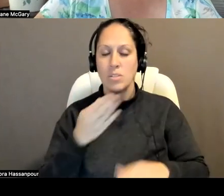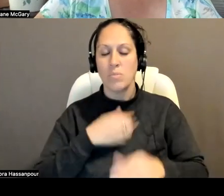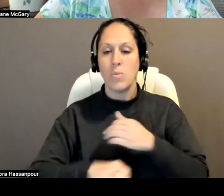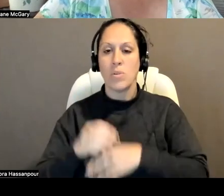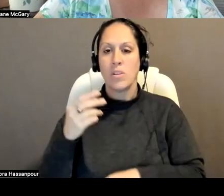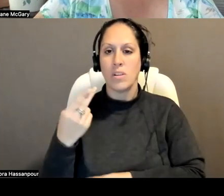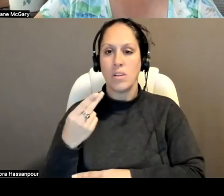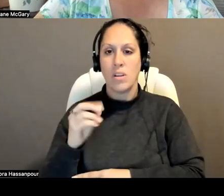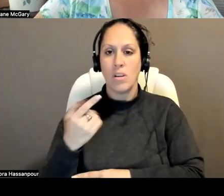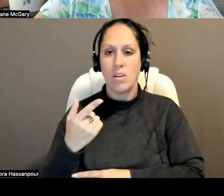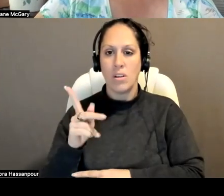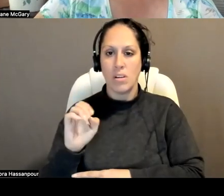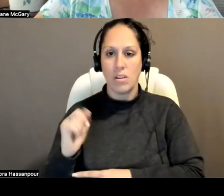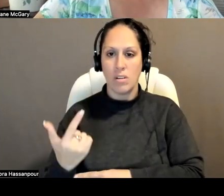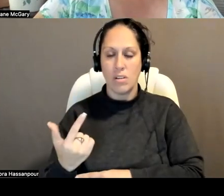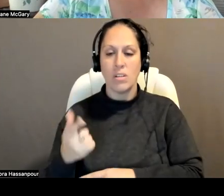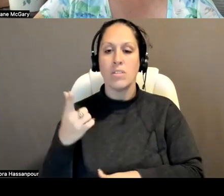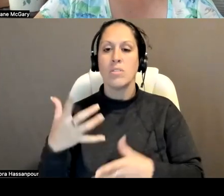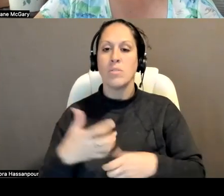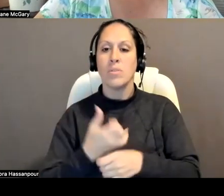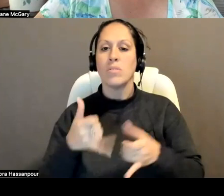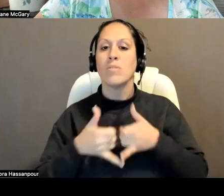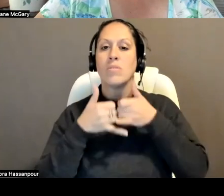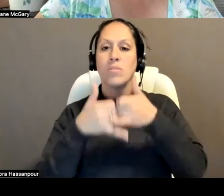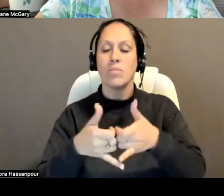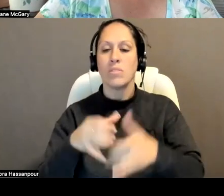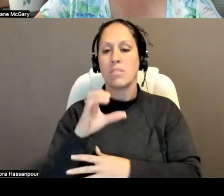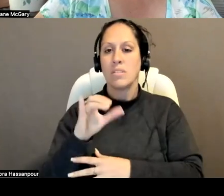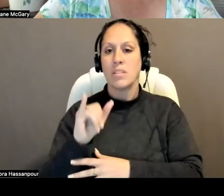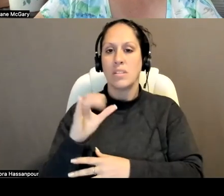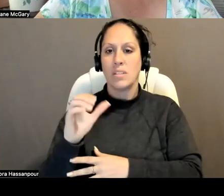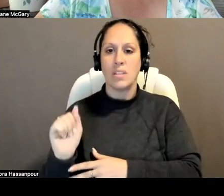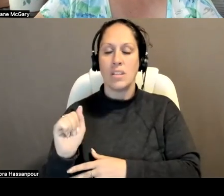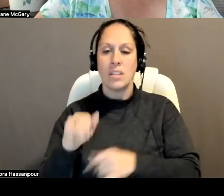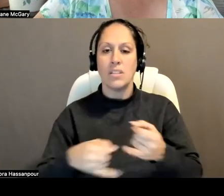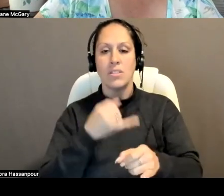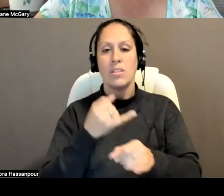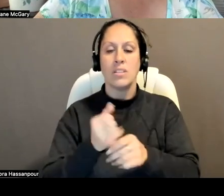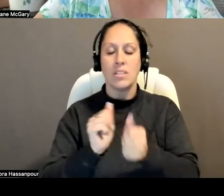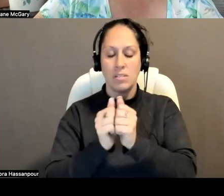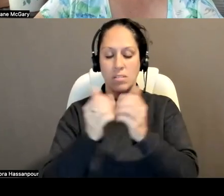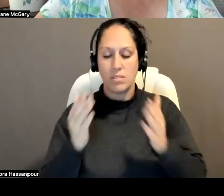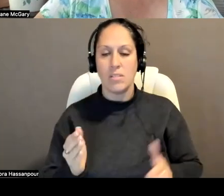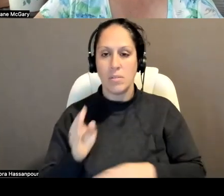He has won awards in the CICA International Competition, Birmingham Music Club